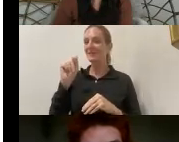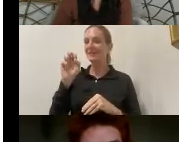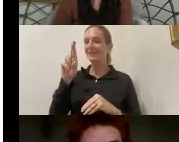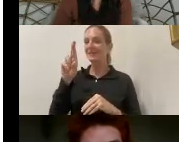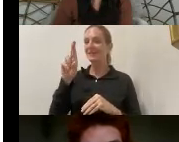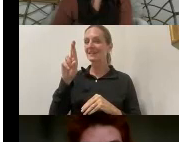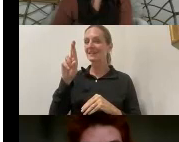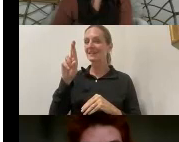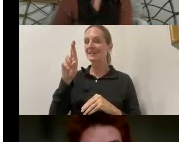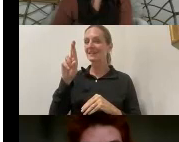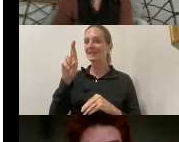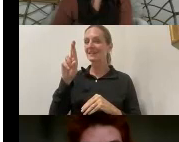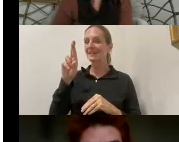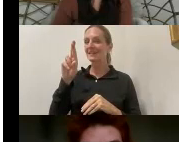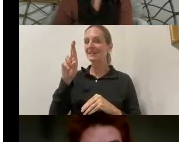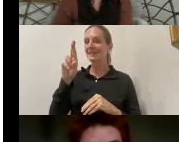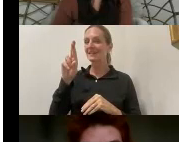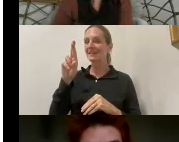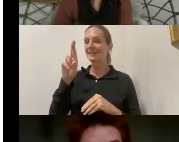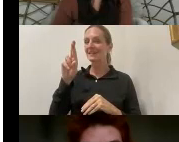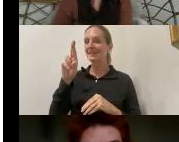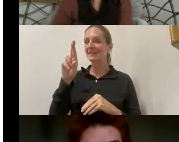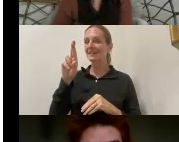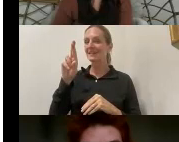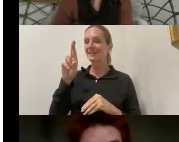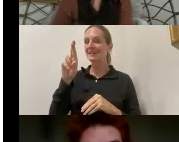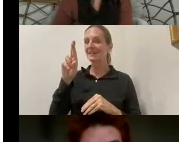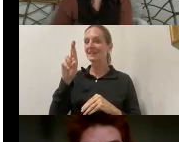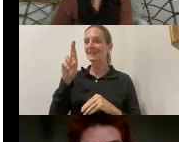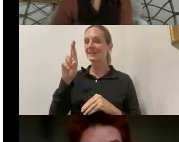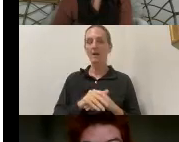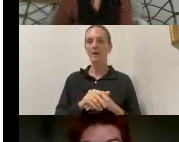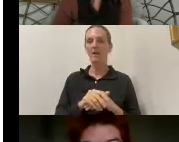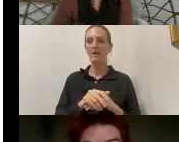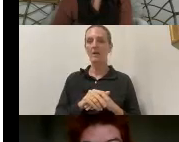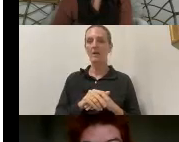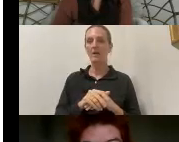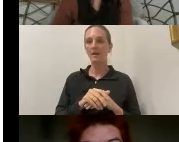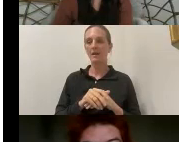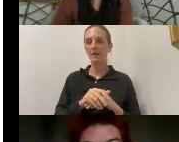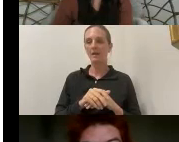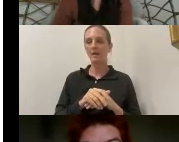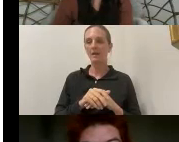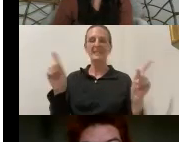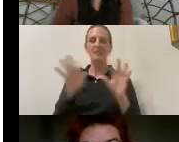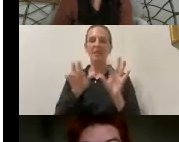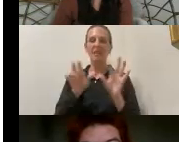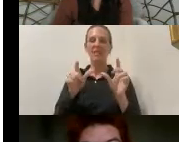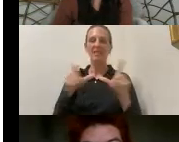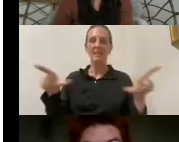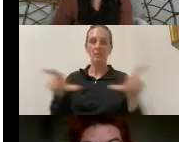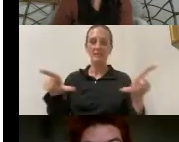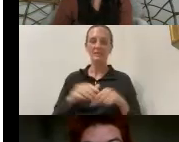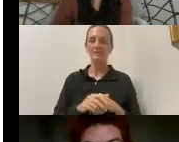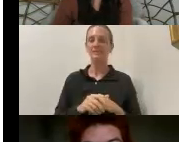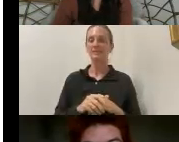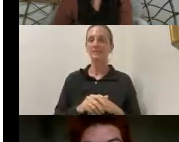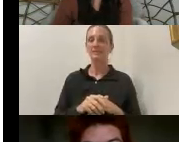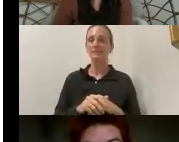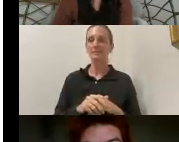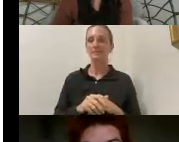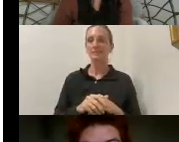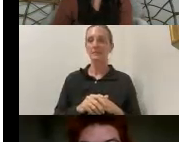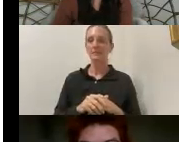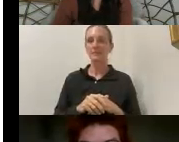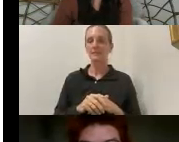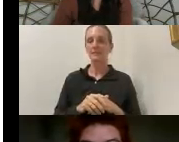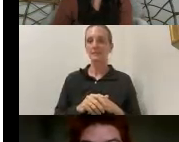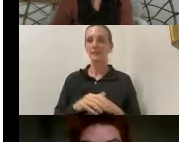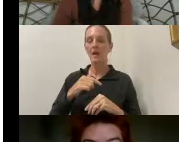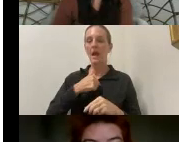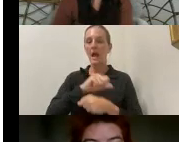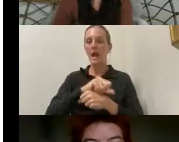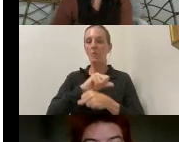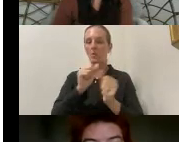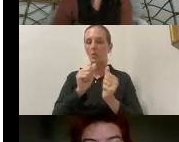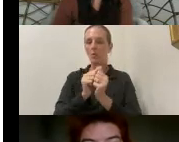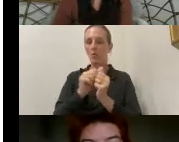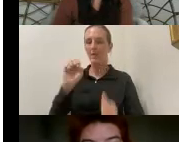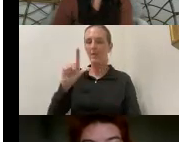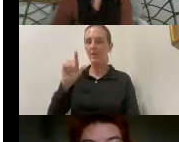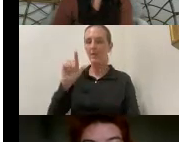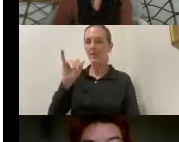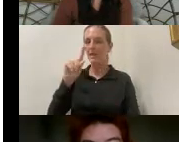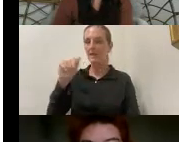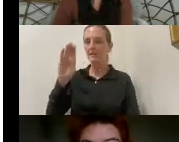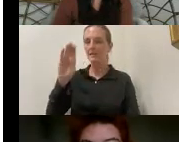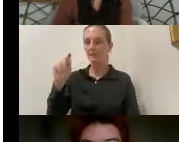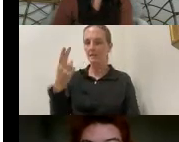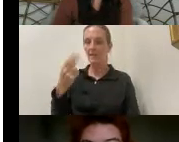[Indigenous language] Good morning family and friends, my name is Kwikws I’m from